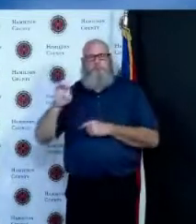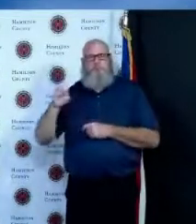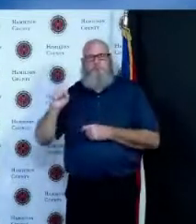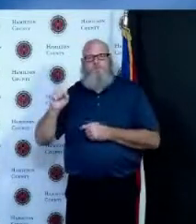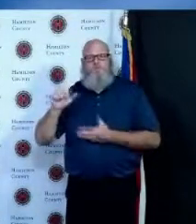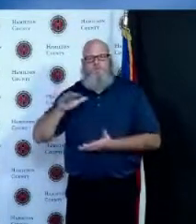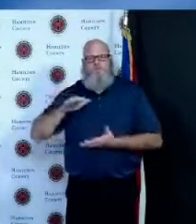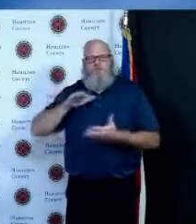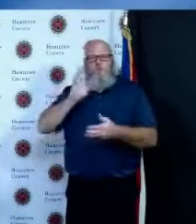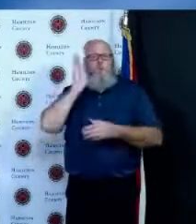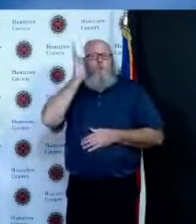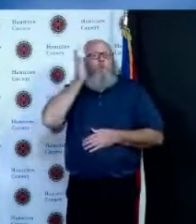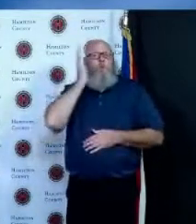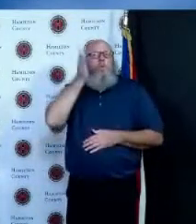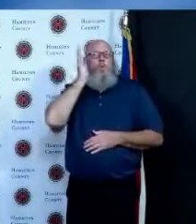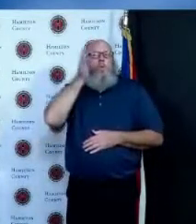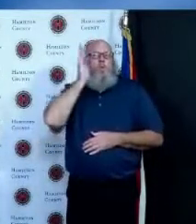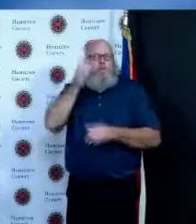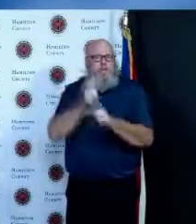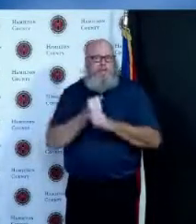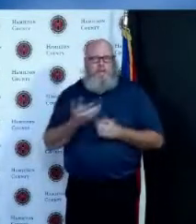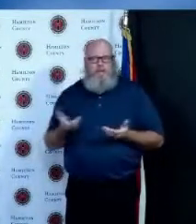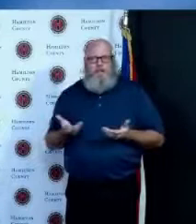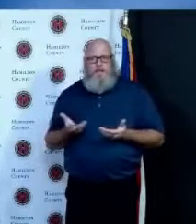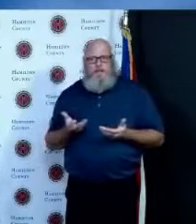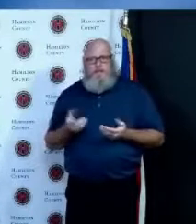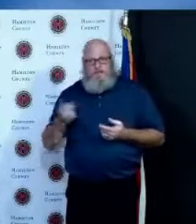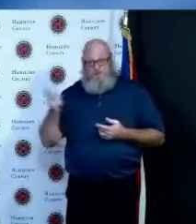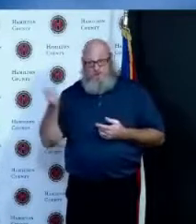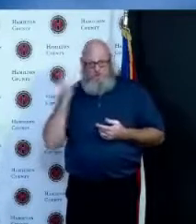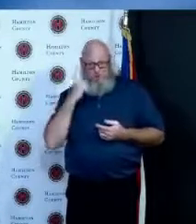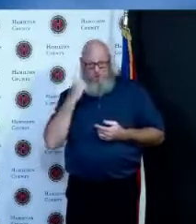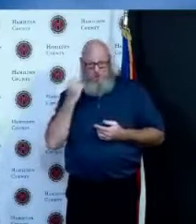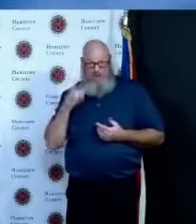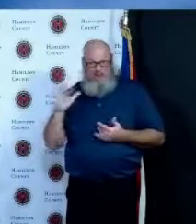have you heard anything from the federal folks is there a big disconnect from what they're saying